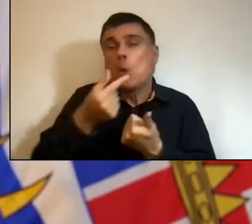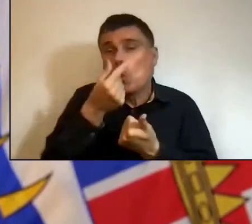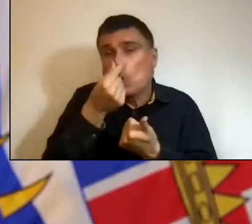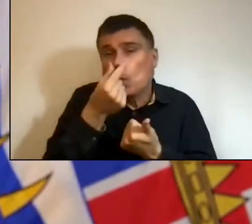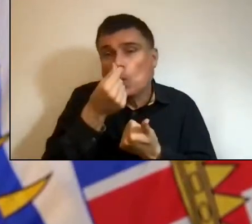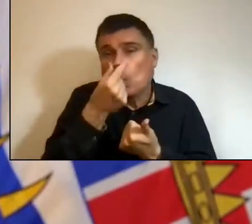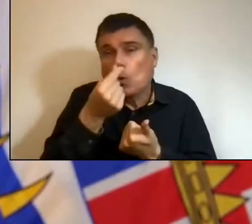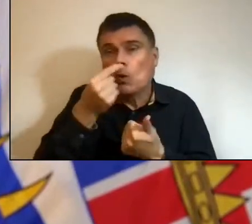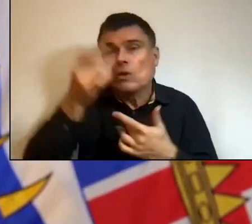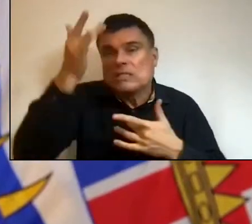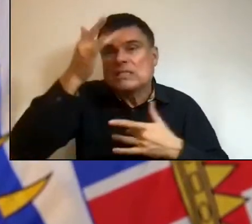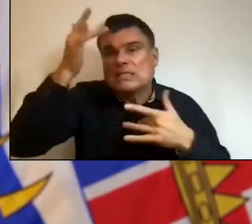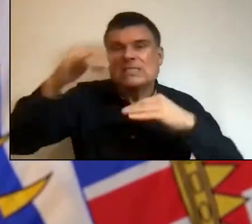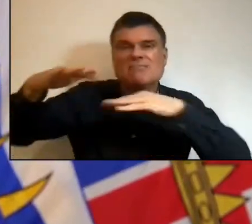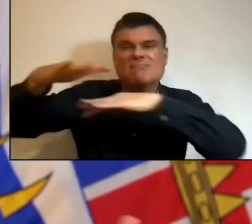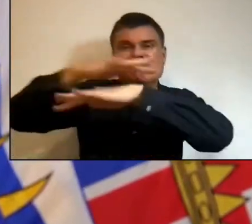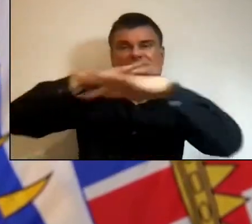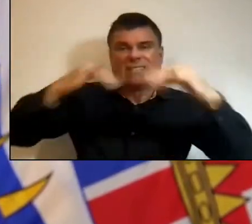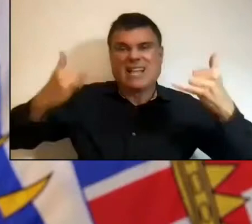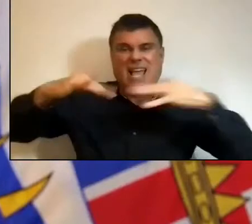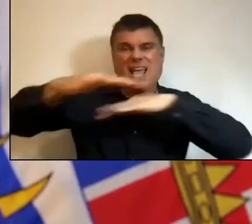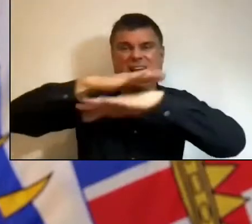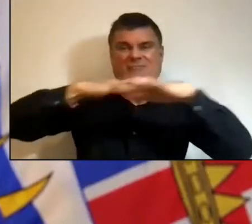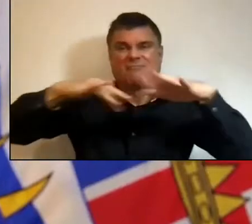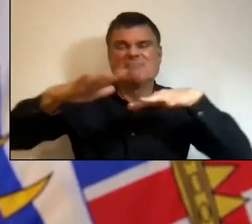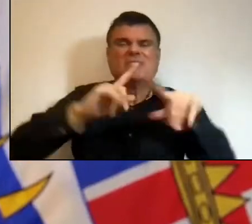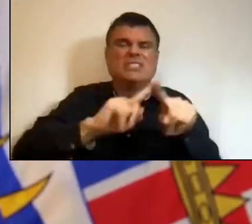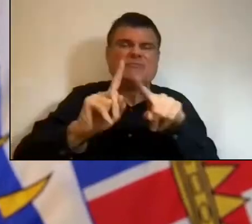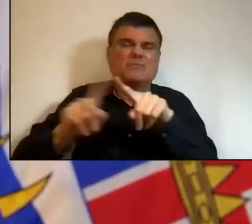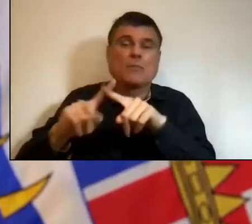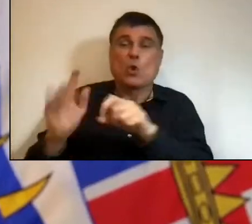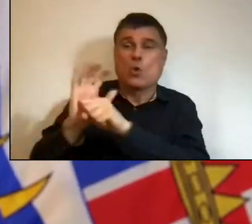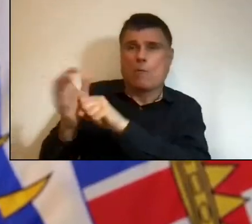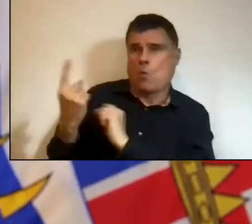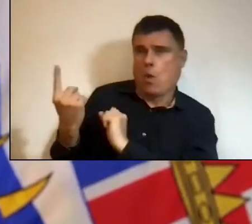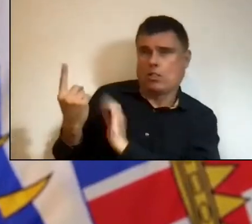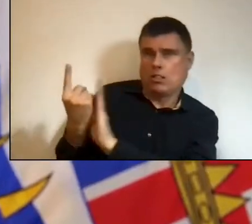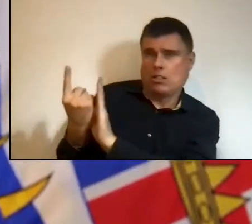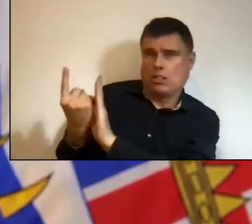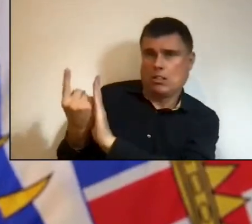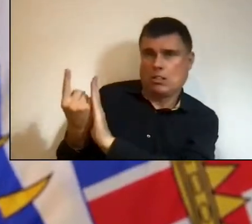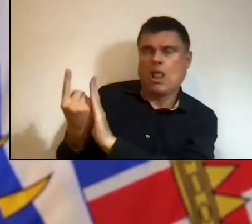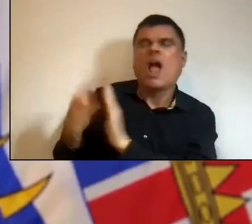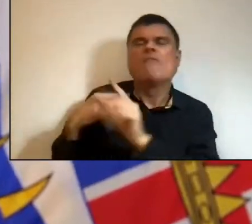them. It's circulating quite widely in some communities, as